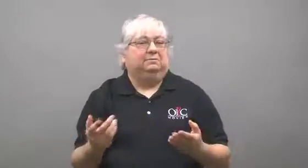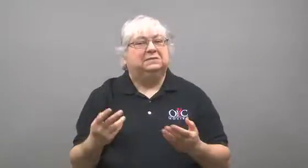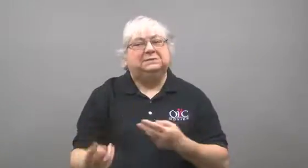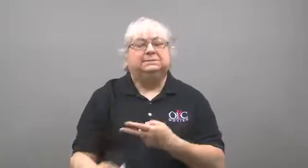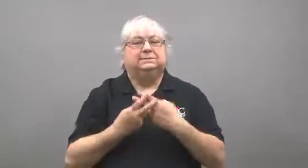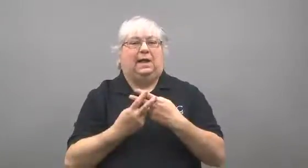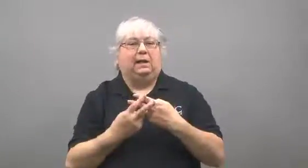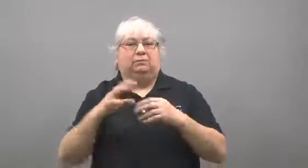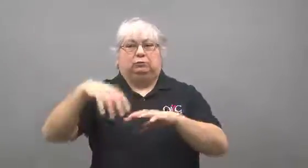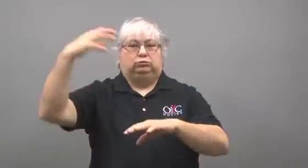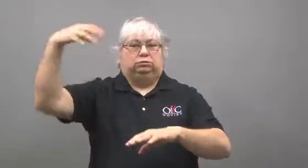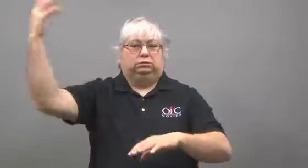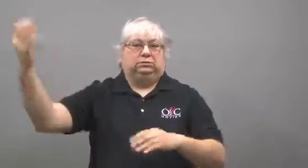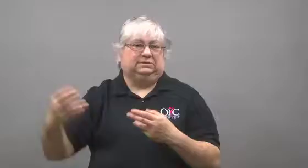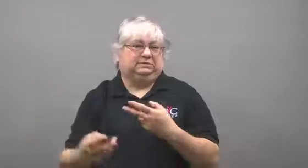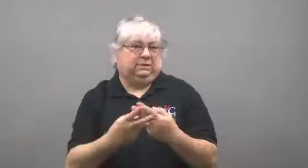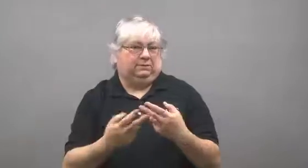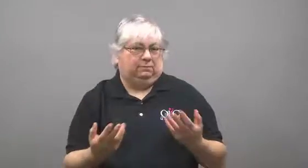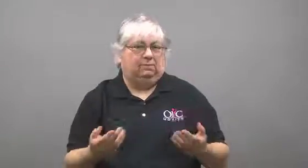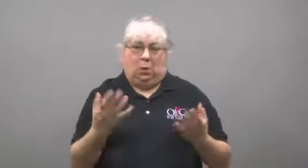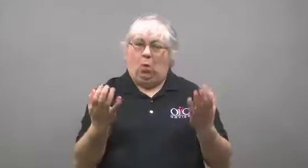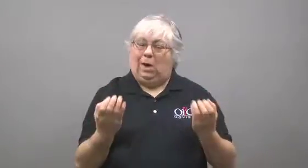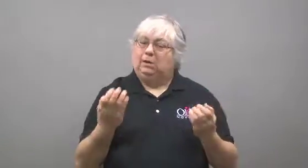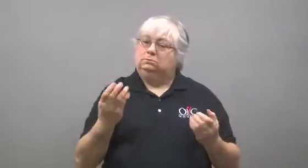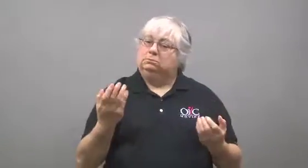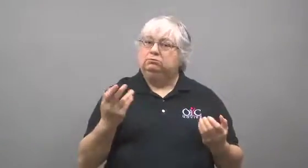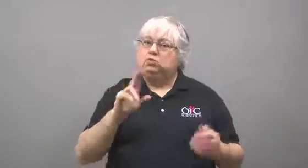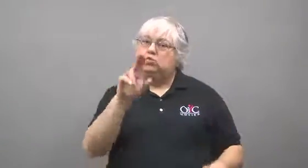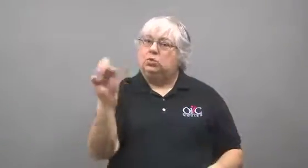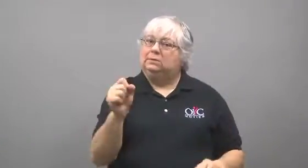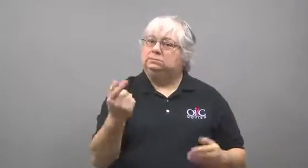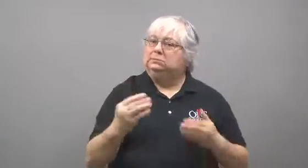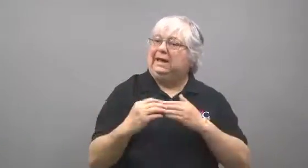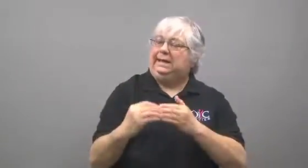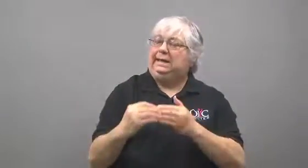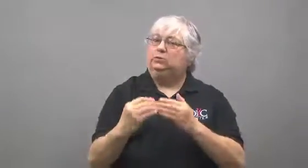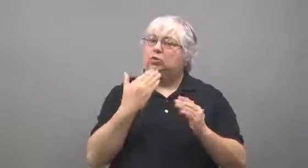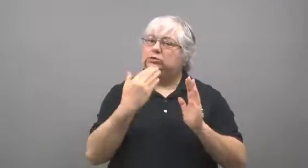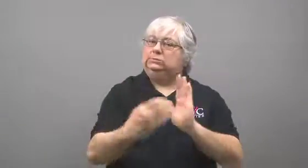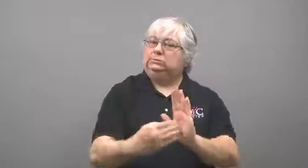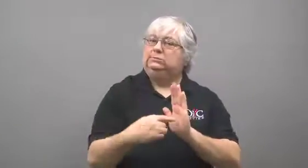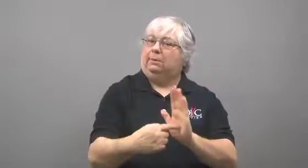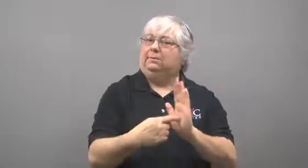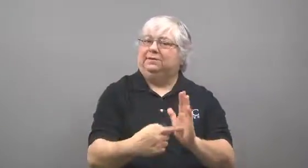He wants the U.S. to be a model in cutting back.